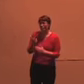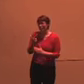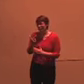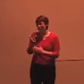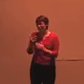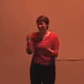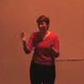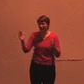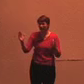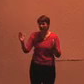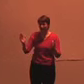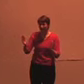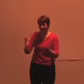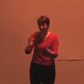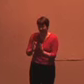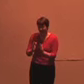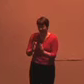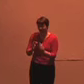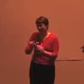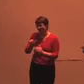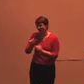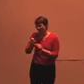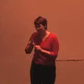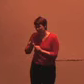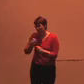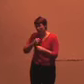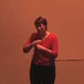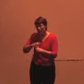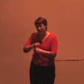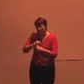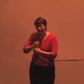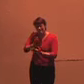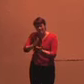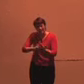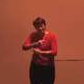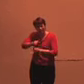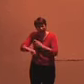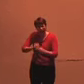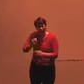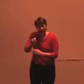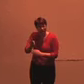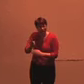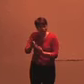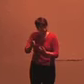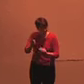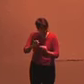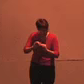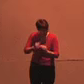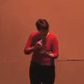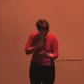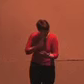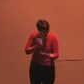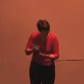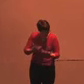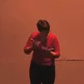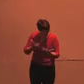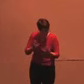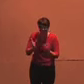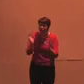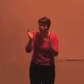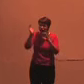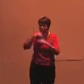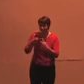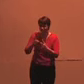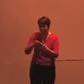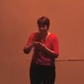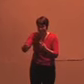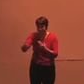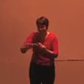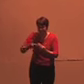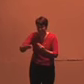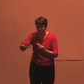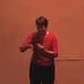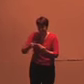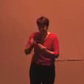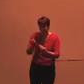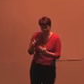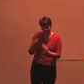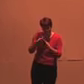create some strange distance of the house or a strange expanding